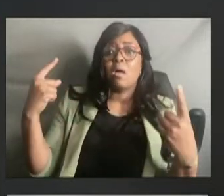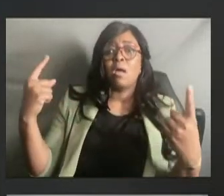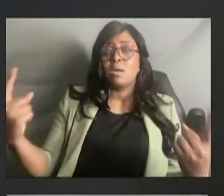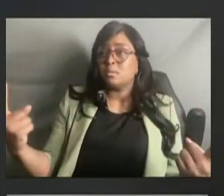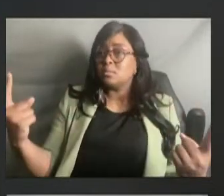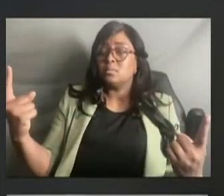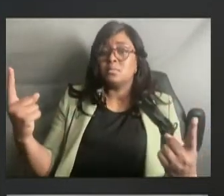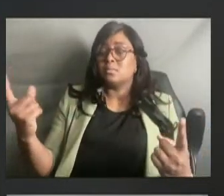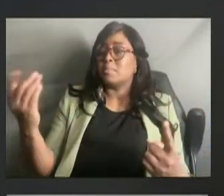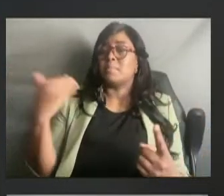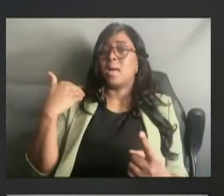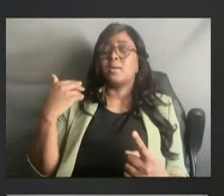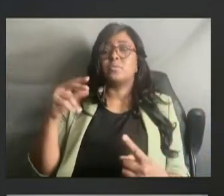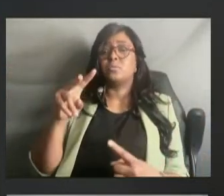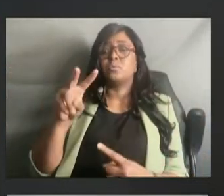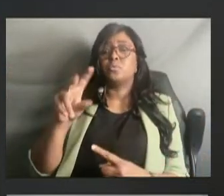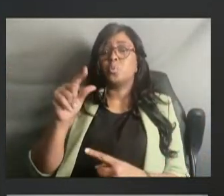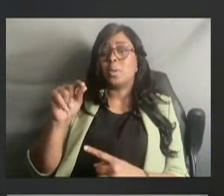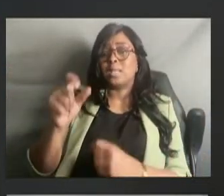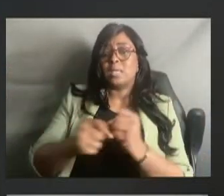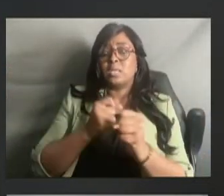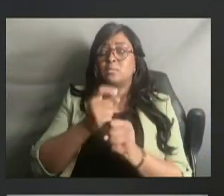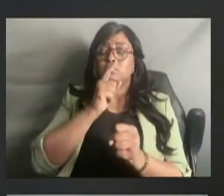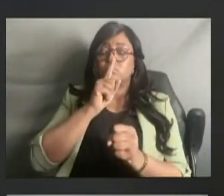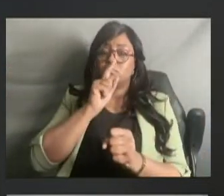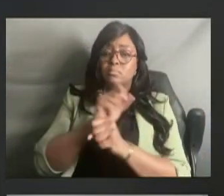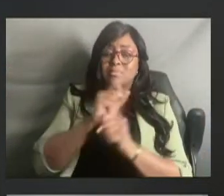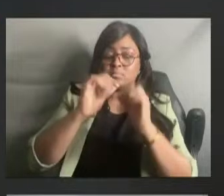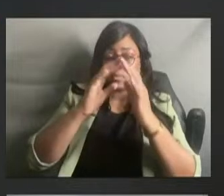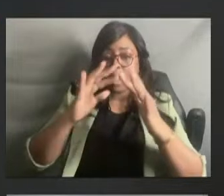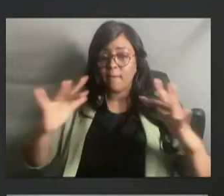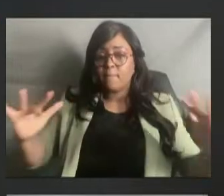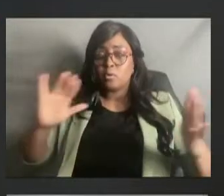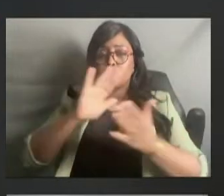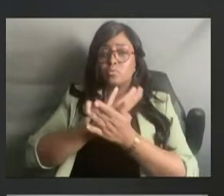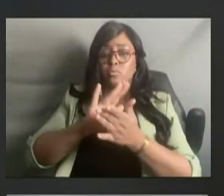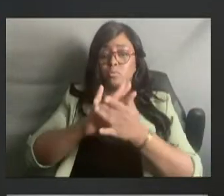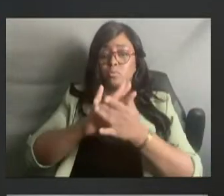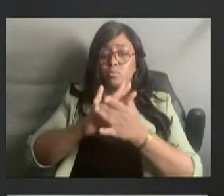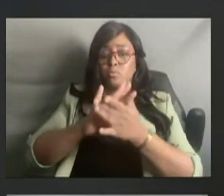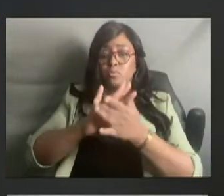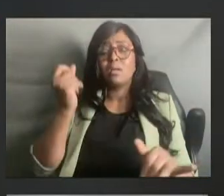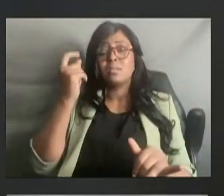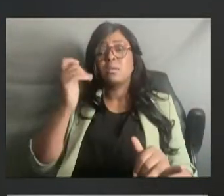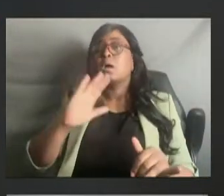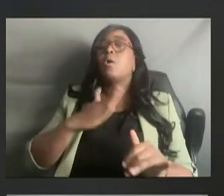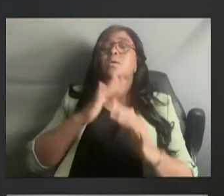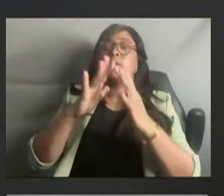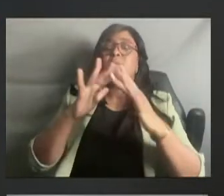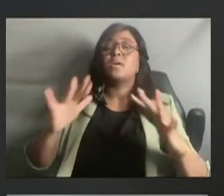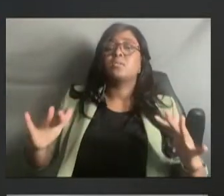Plus, M.c.p.s has always been, for the last couple decades, a